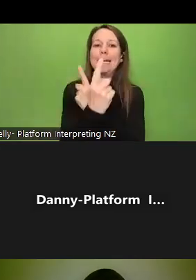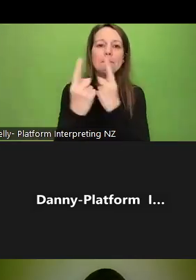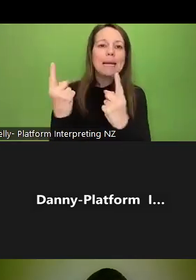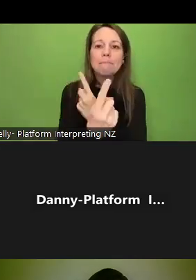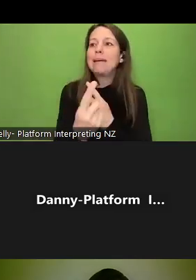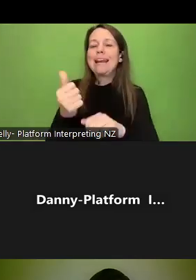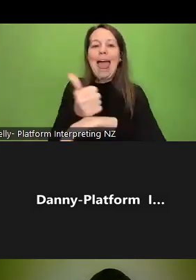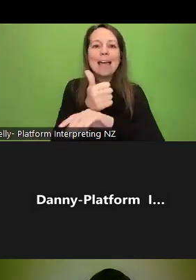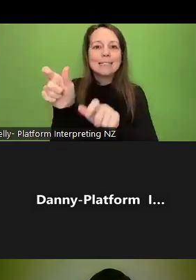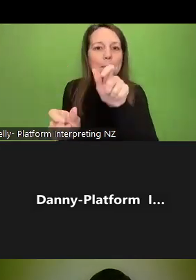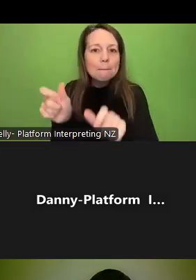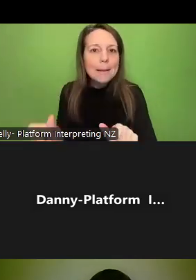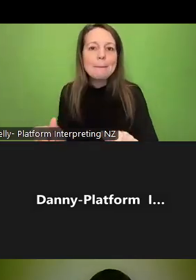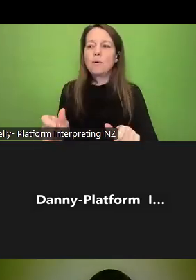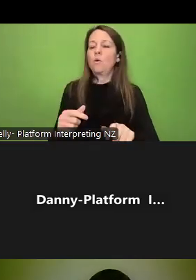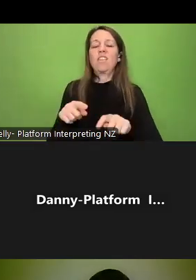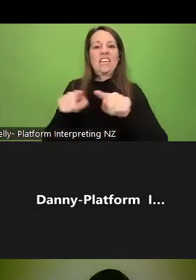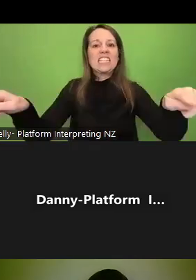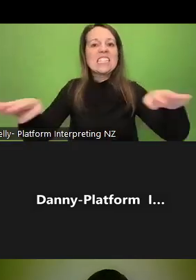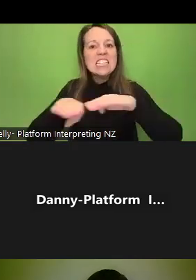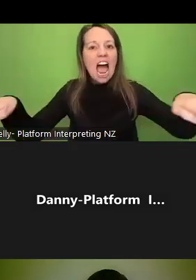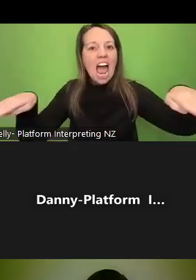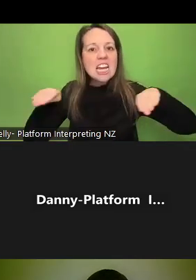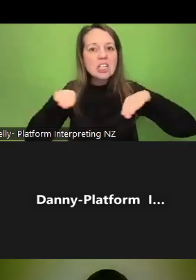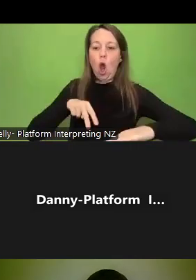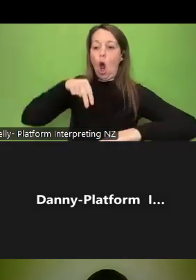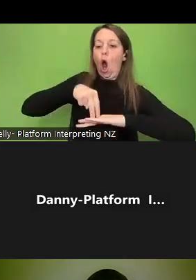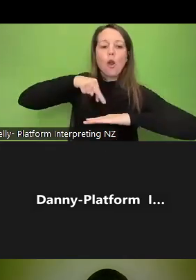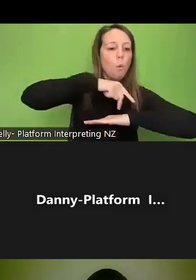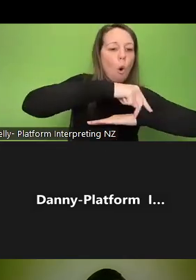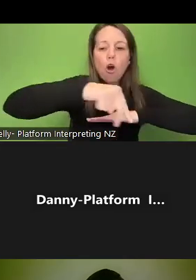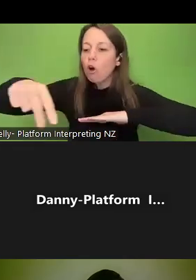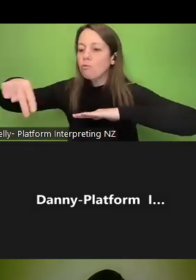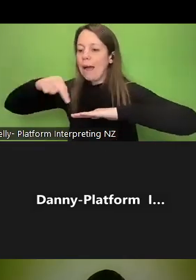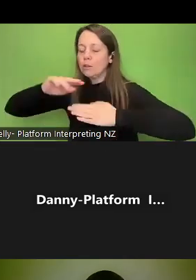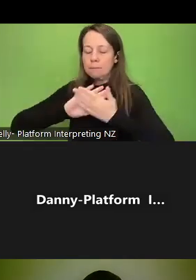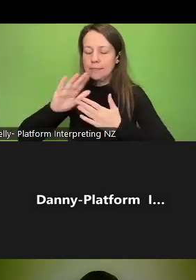And so they help increase access to blind and low vision patrons, either with or without